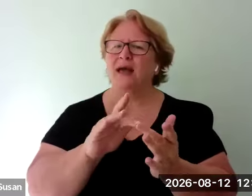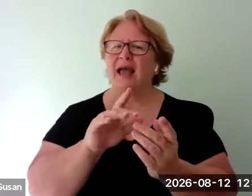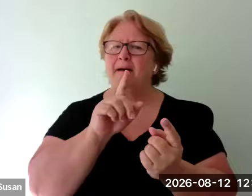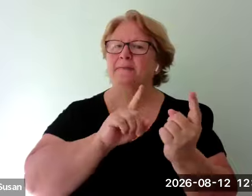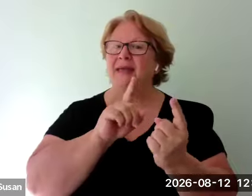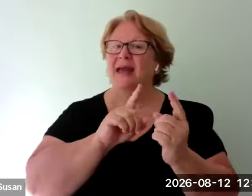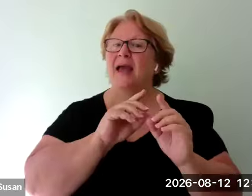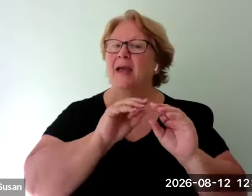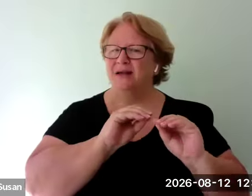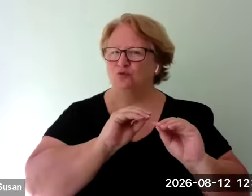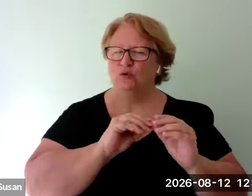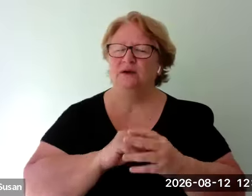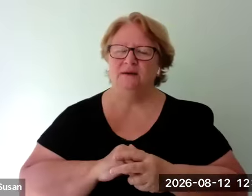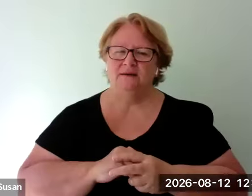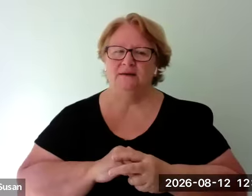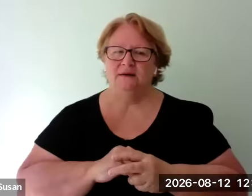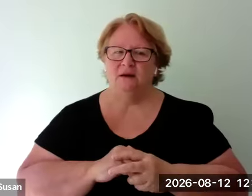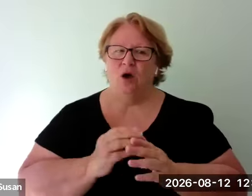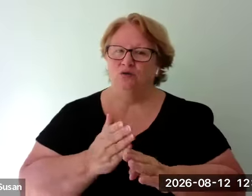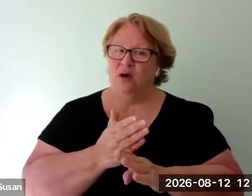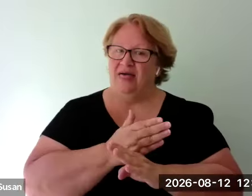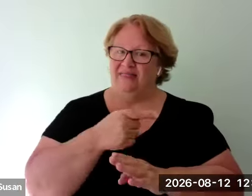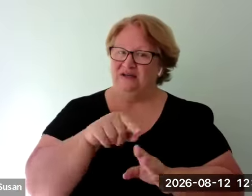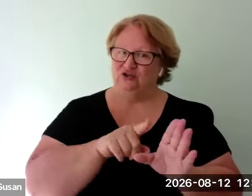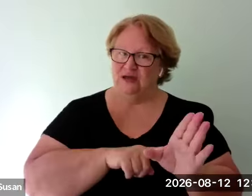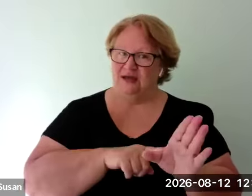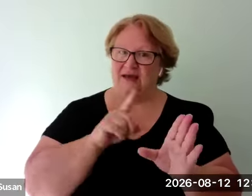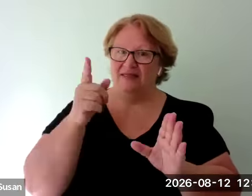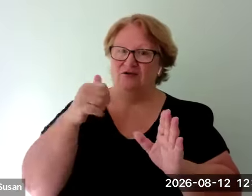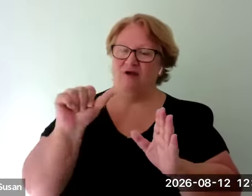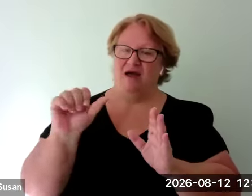postdoctoral pathways and the value of networking for peer